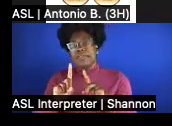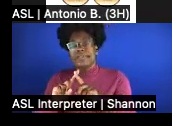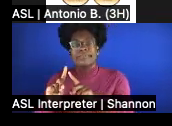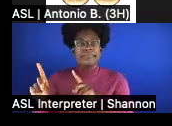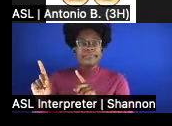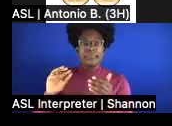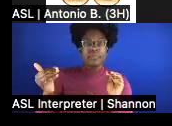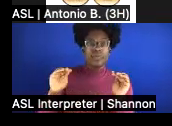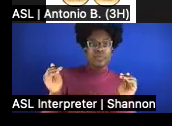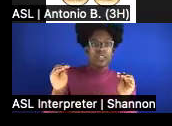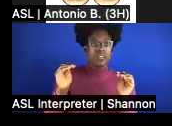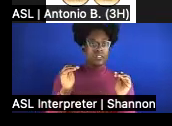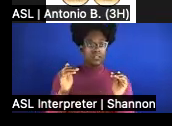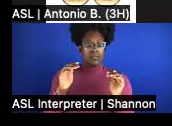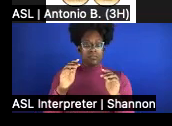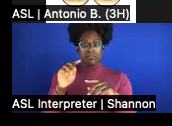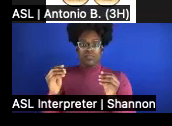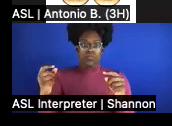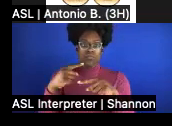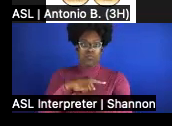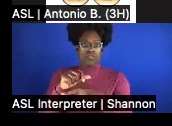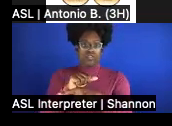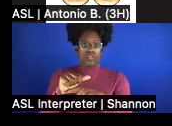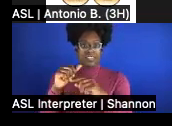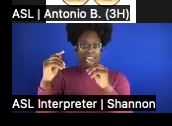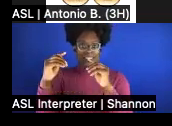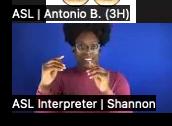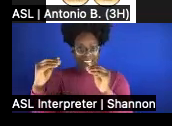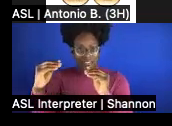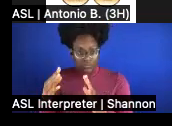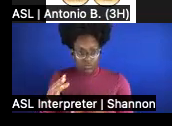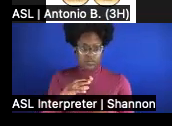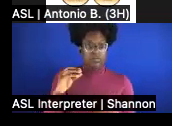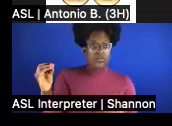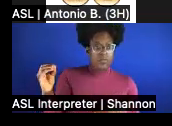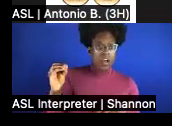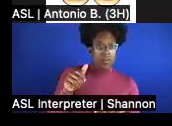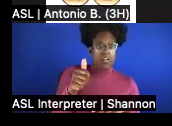and cross-trained teachers commented, but those three in particular struck me as important. Those